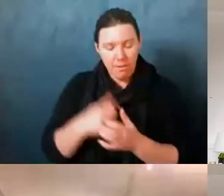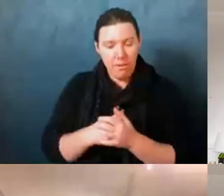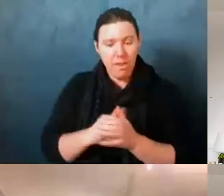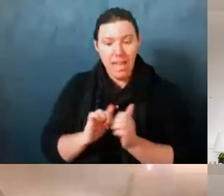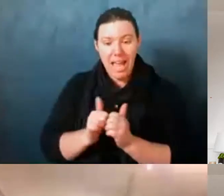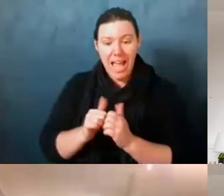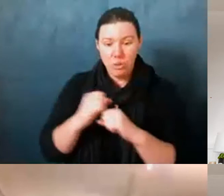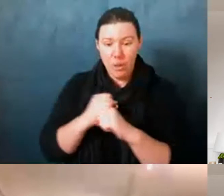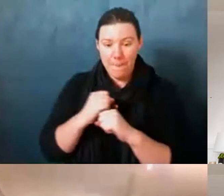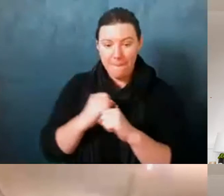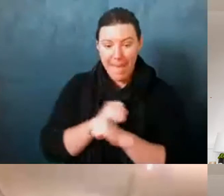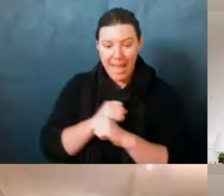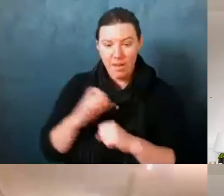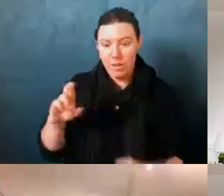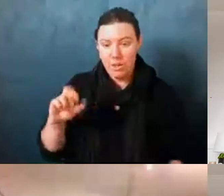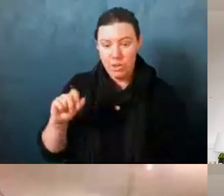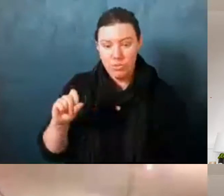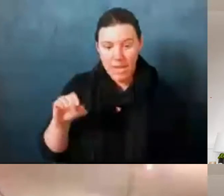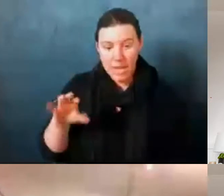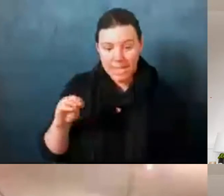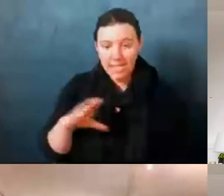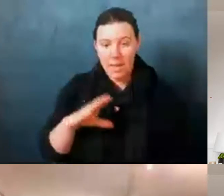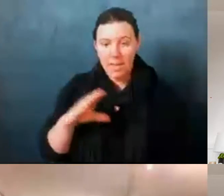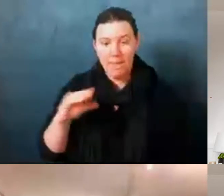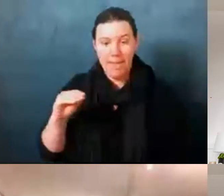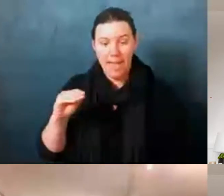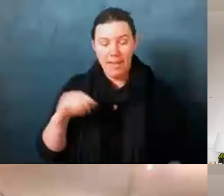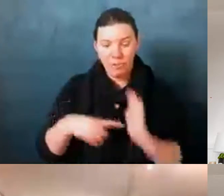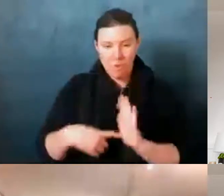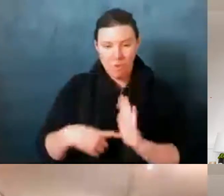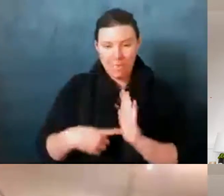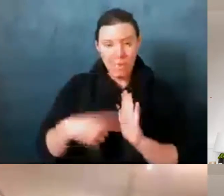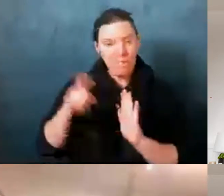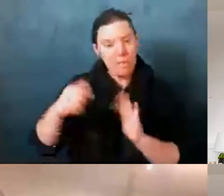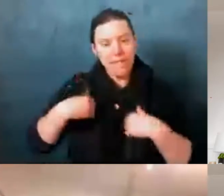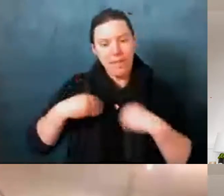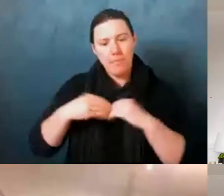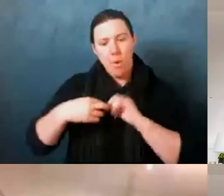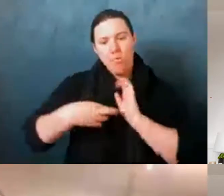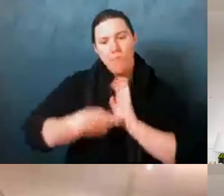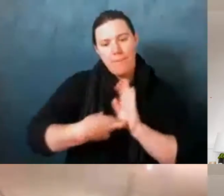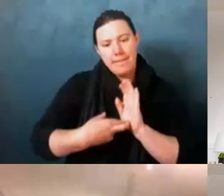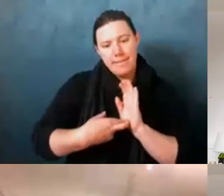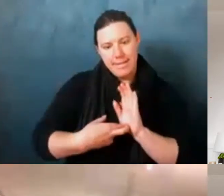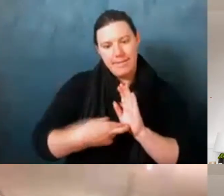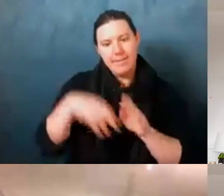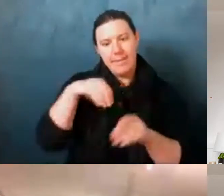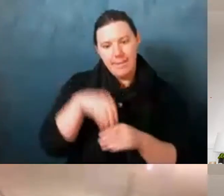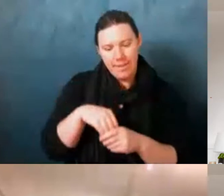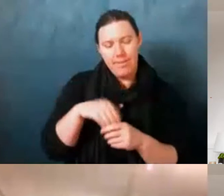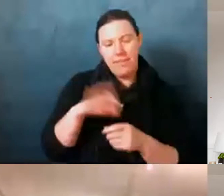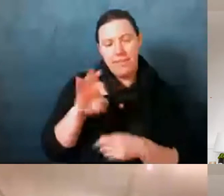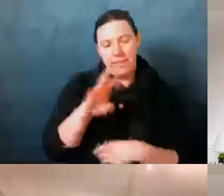is to get more representation into the field, get more doctors that look like myself, like most of us,